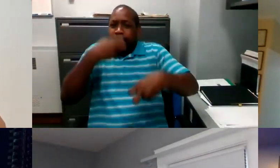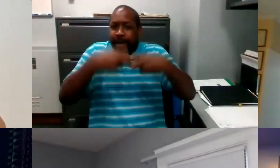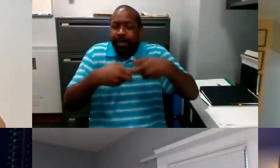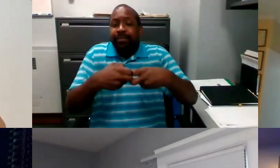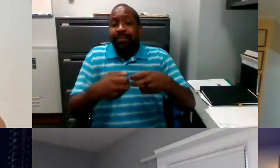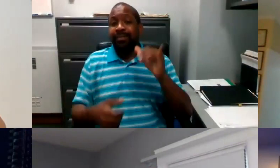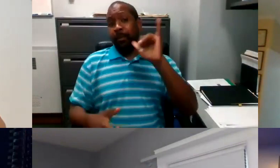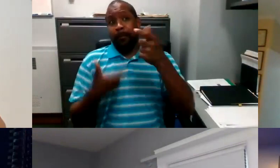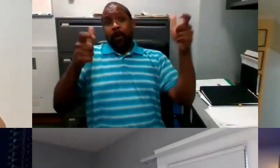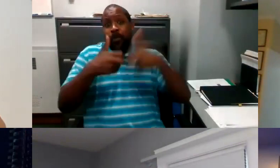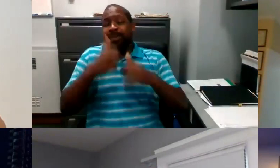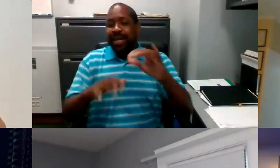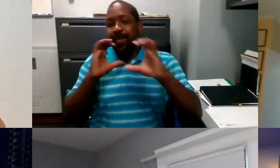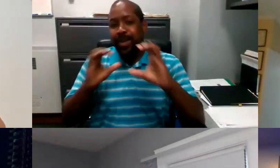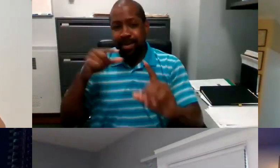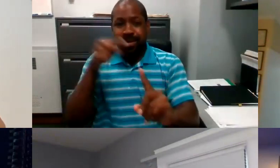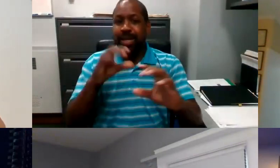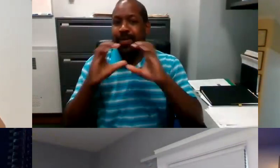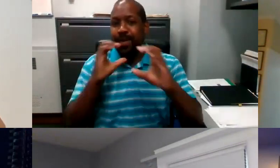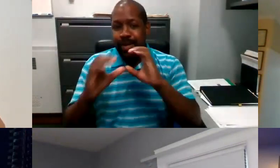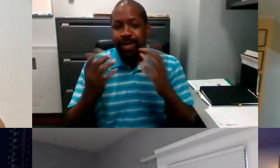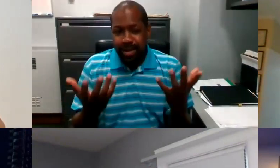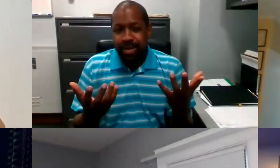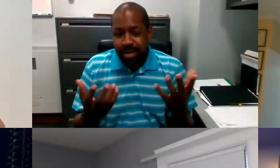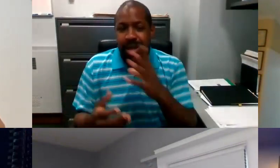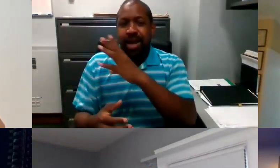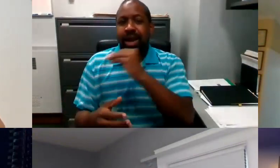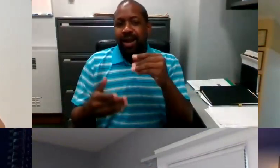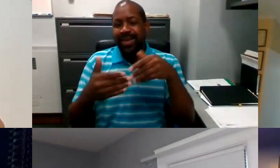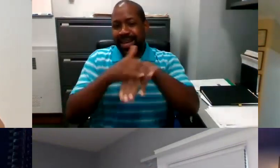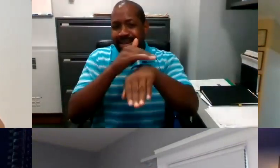YOU KNOW, WHAT ARE BIG PROBLEMS?